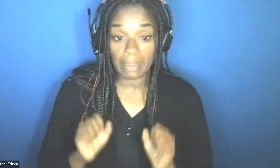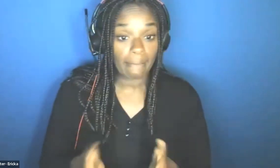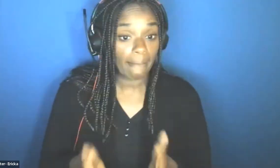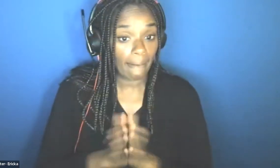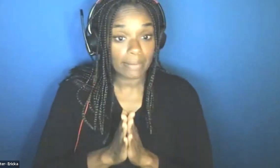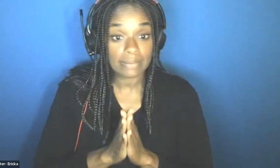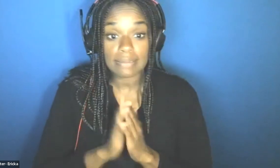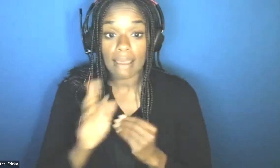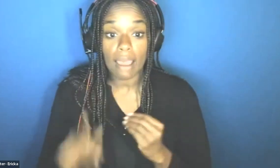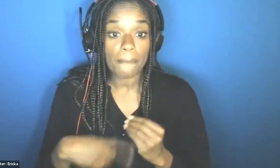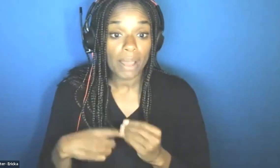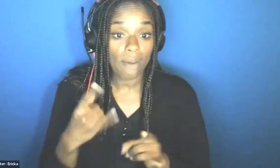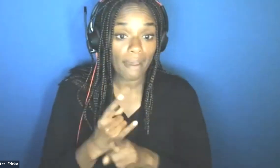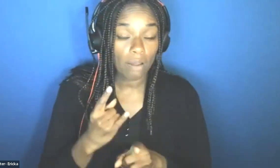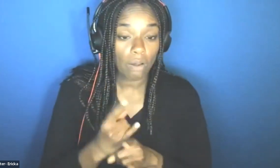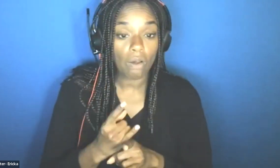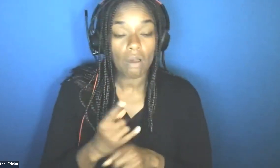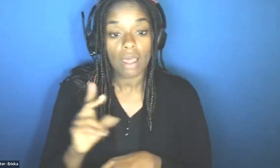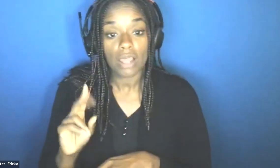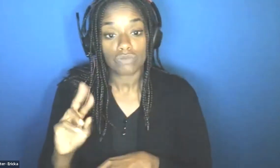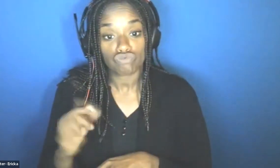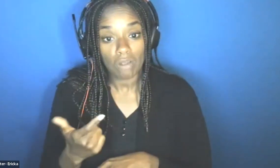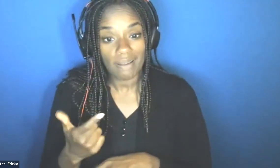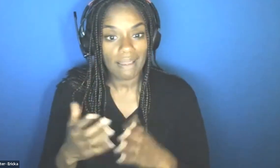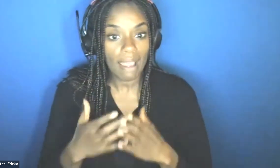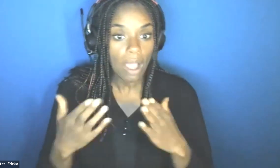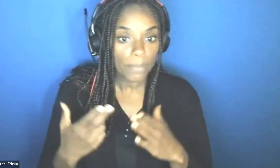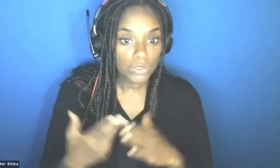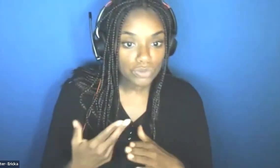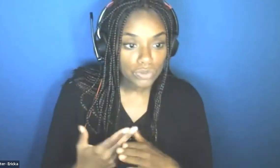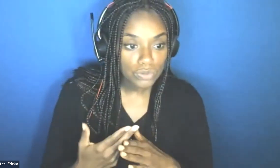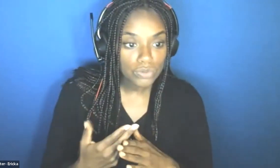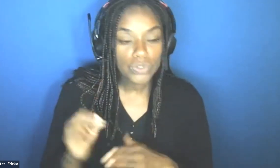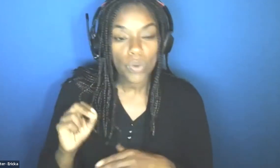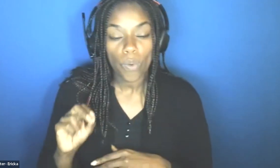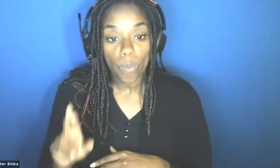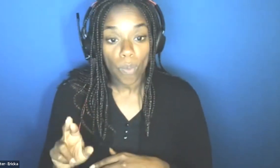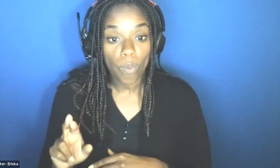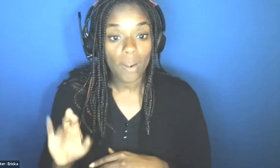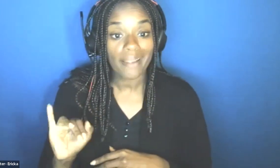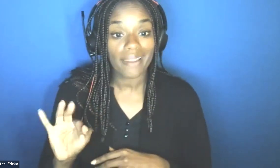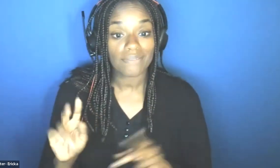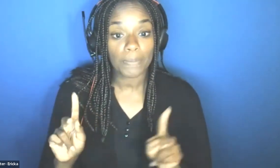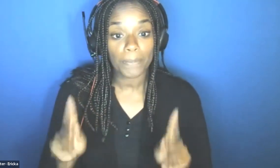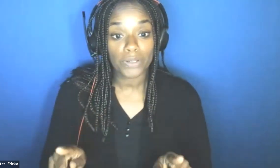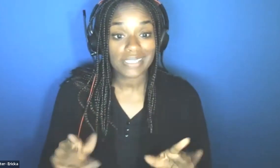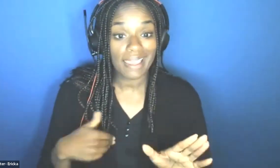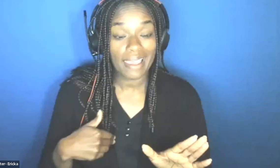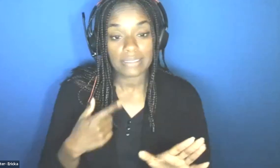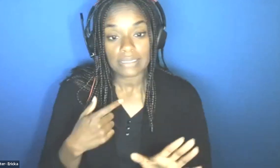But you need to keep in mind is that these questions must be asked of all candidates within the job category.